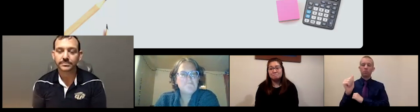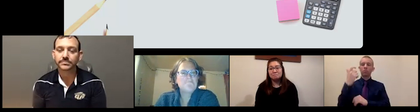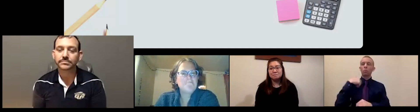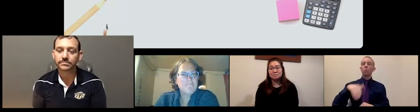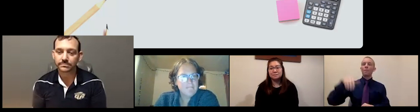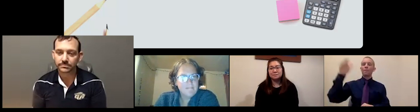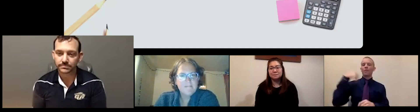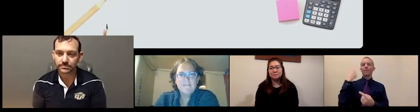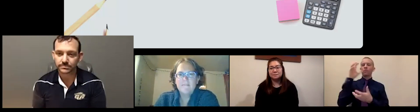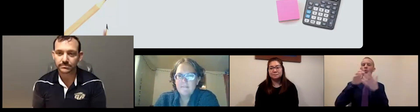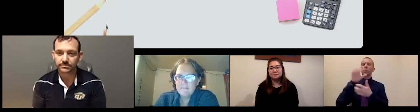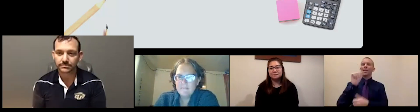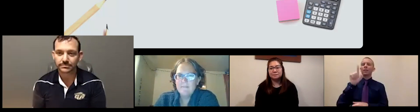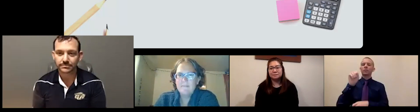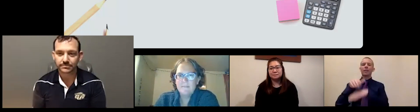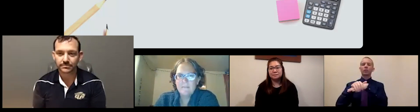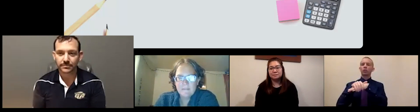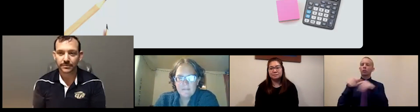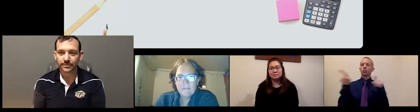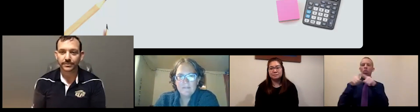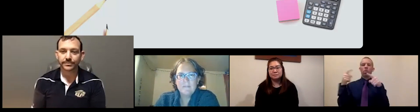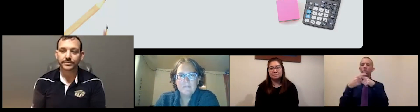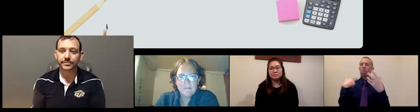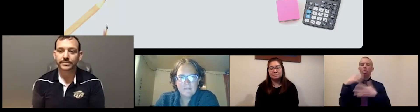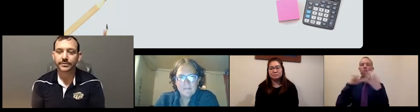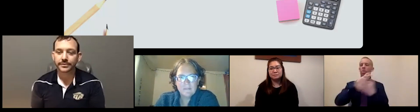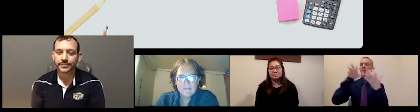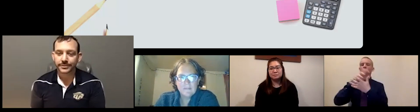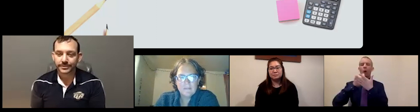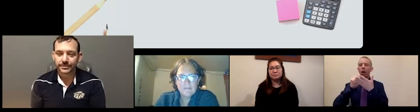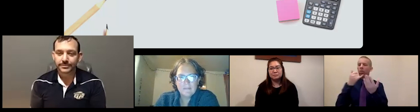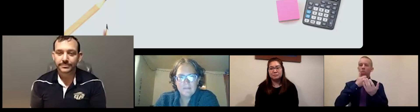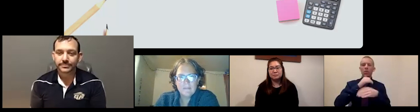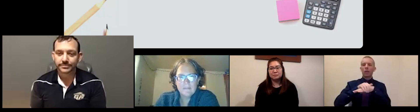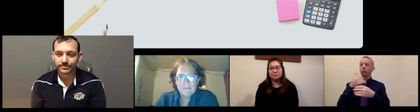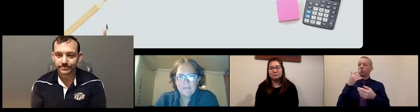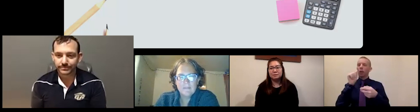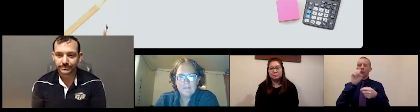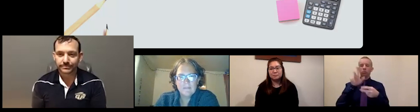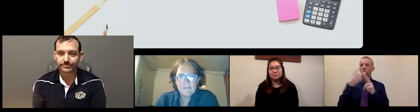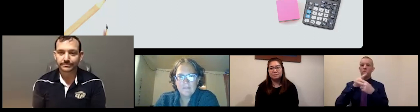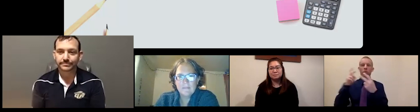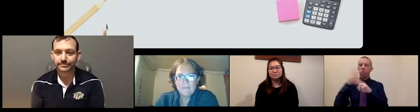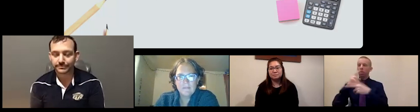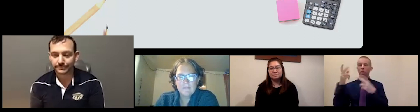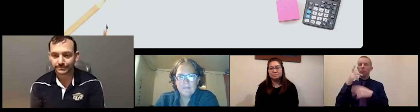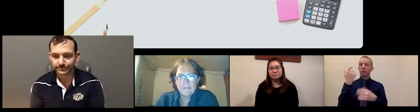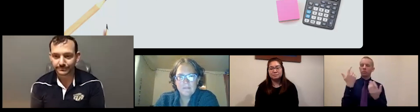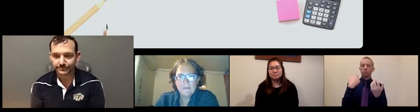Growing up, I always confused ASL and English and mixed them up all the time.